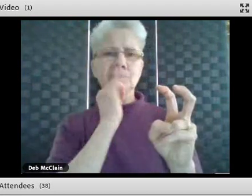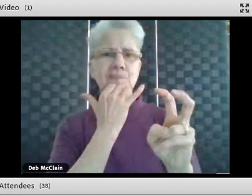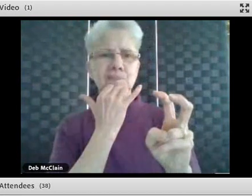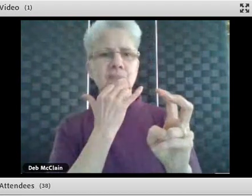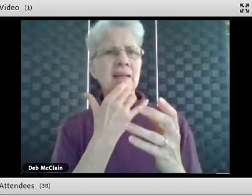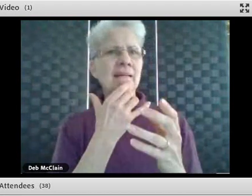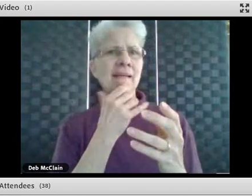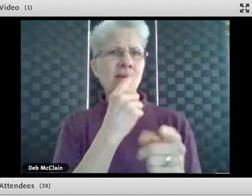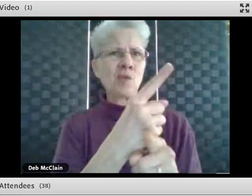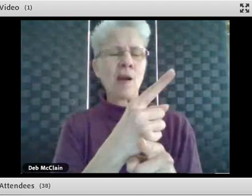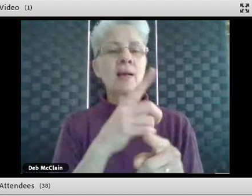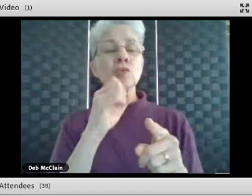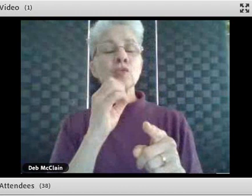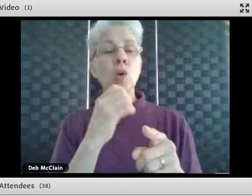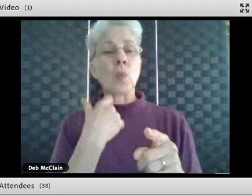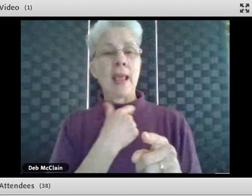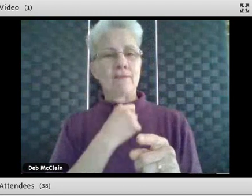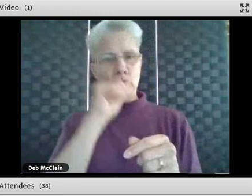So, one thing we need to keep in mind